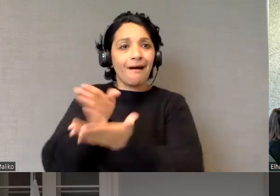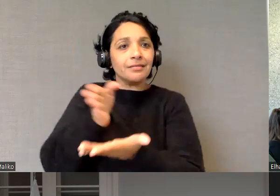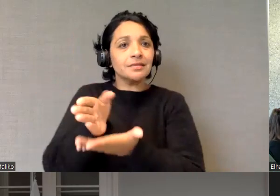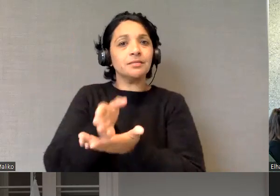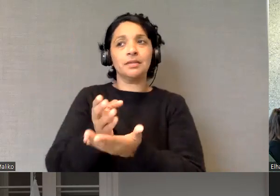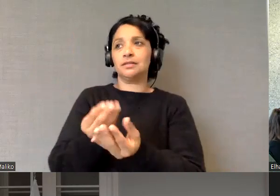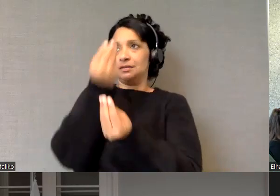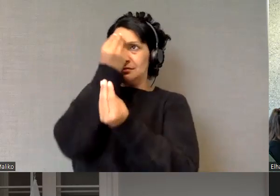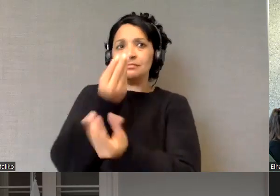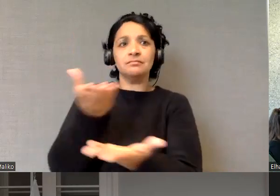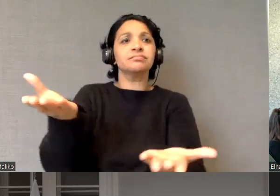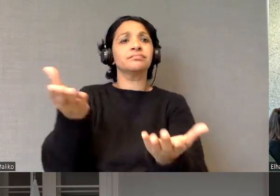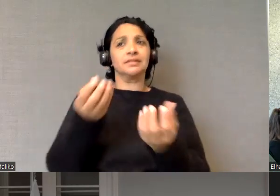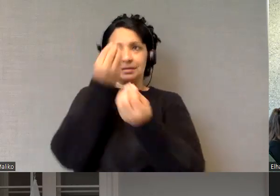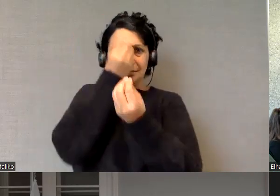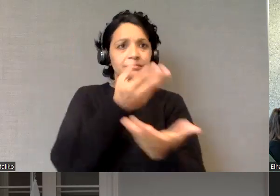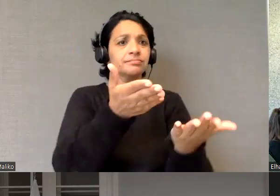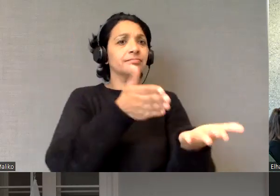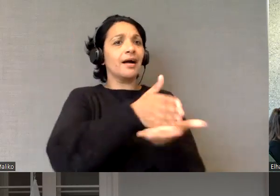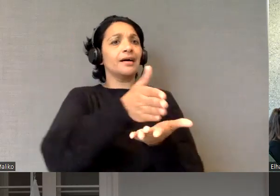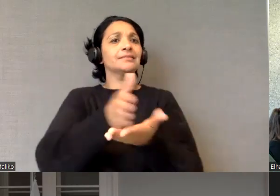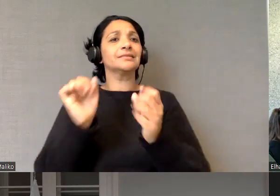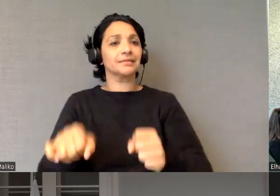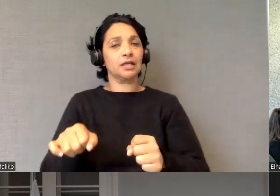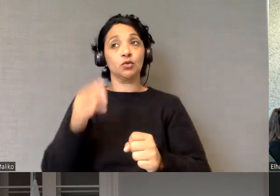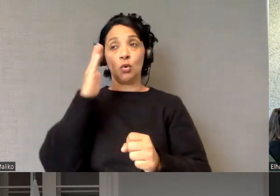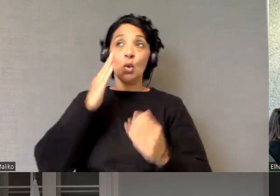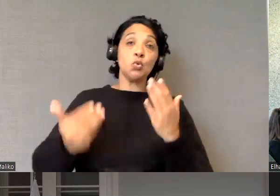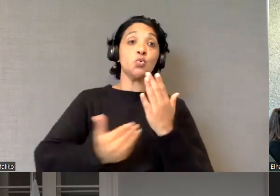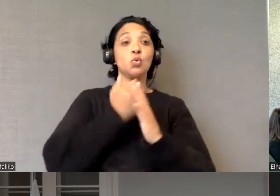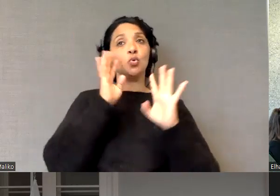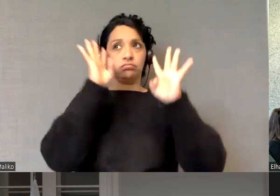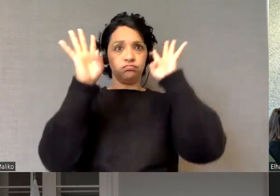humanitarian law information including new and innovative methods that promote the respect